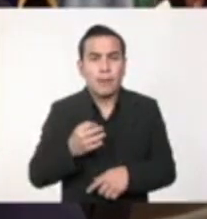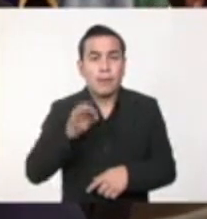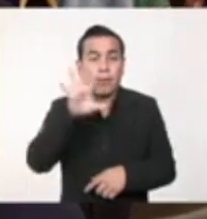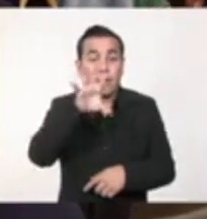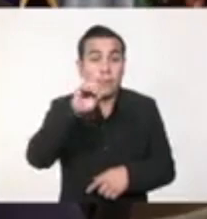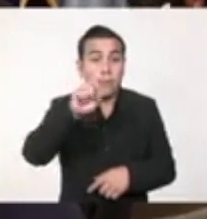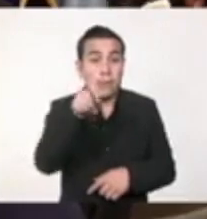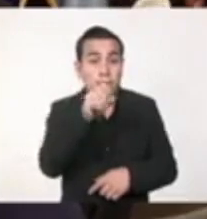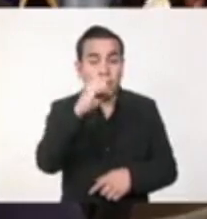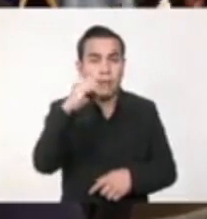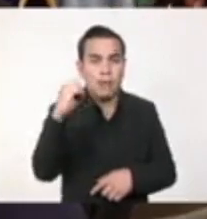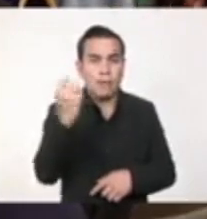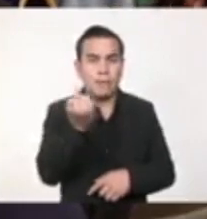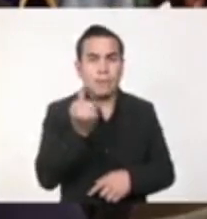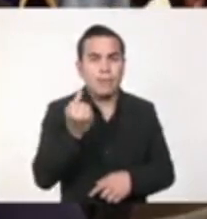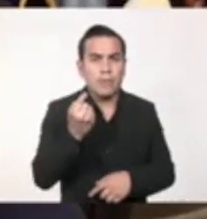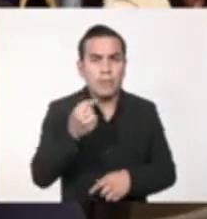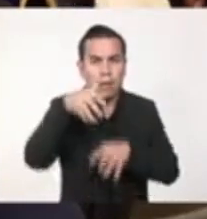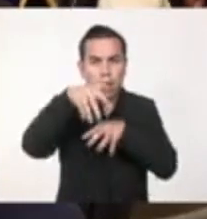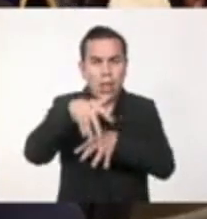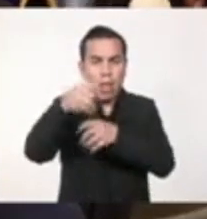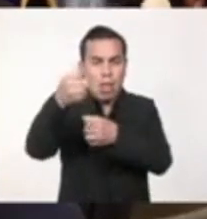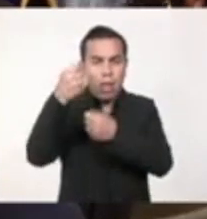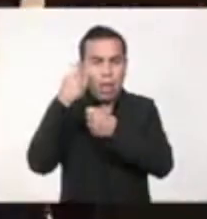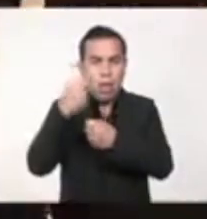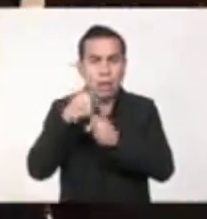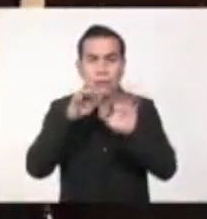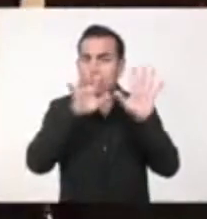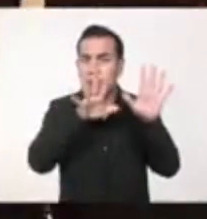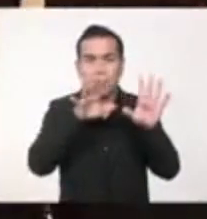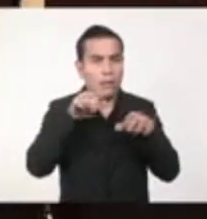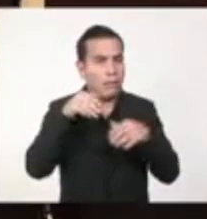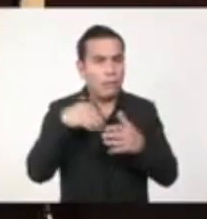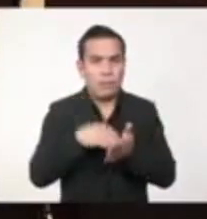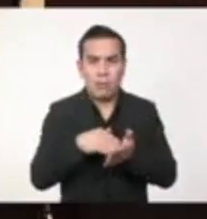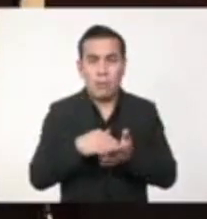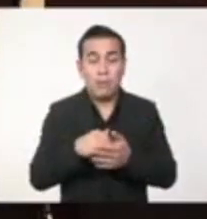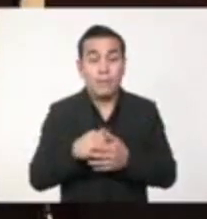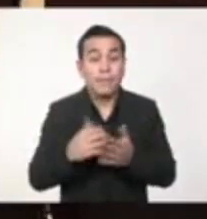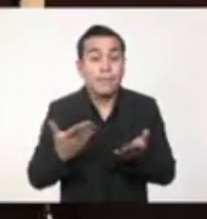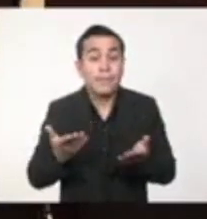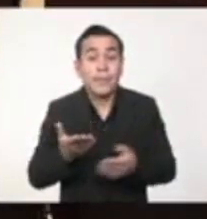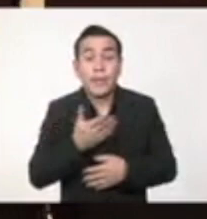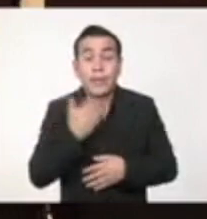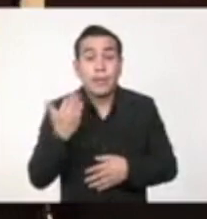street, a thousand and those of the international community that